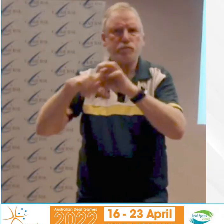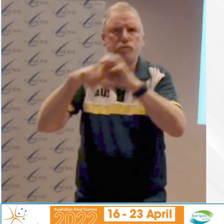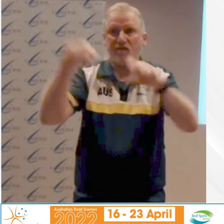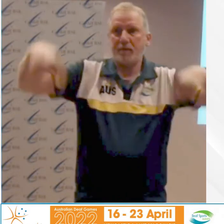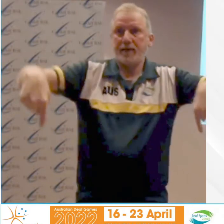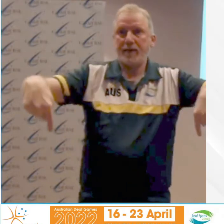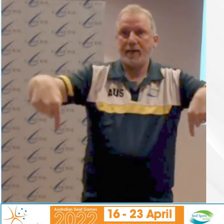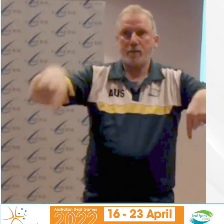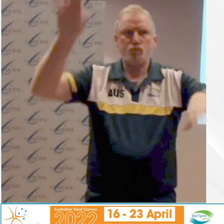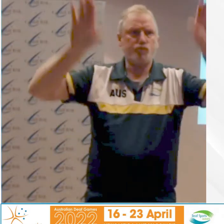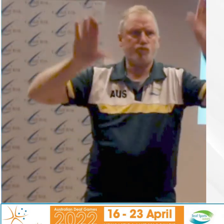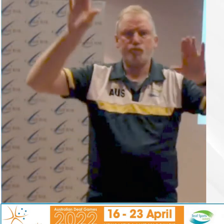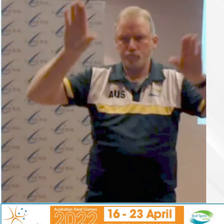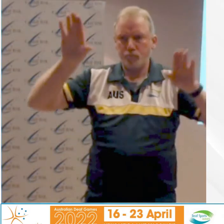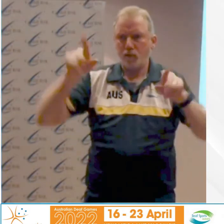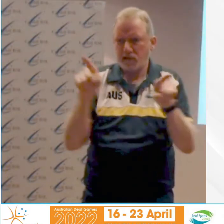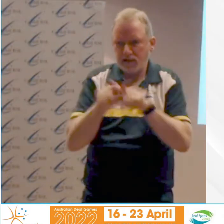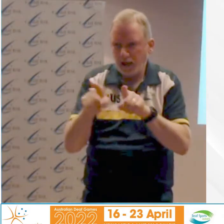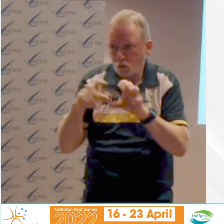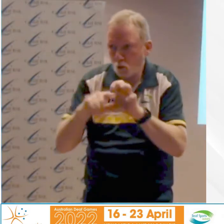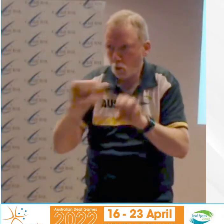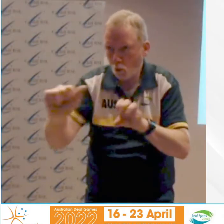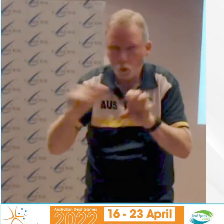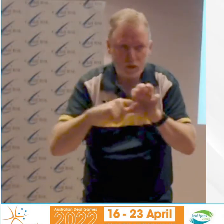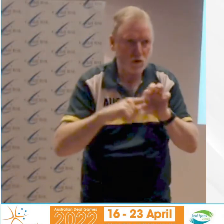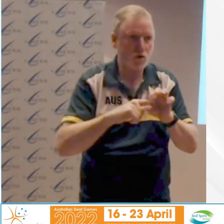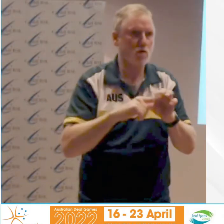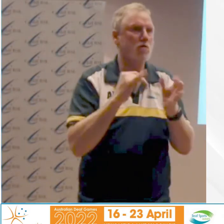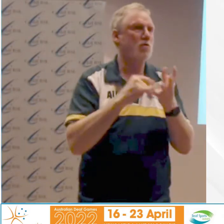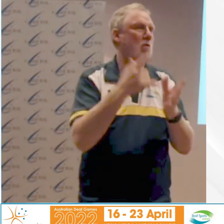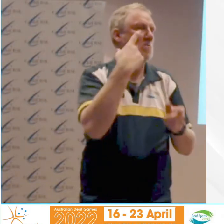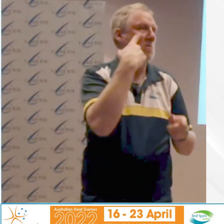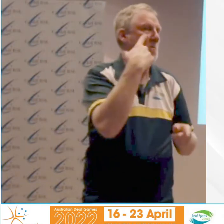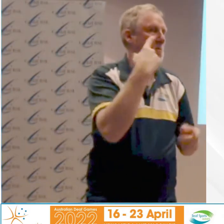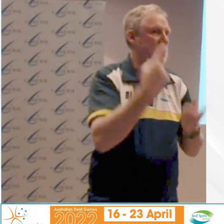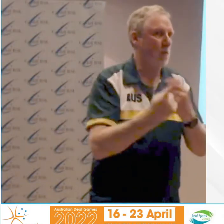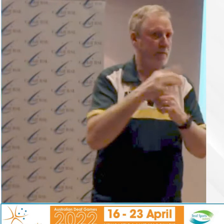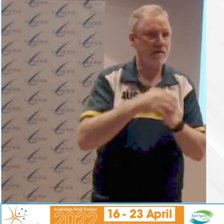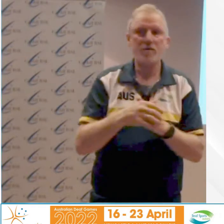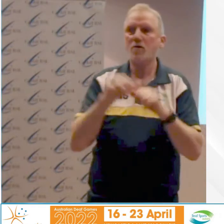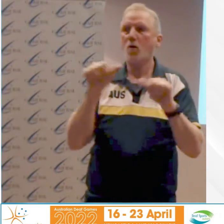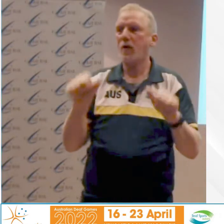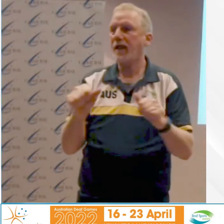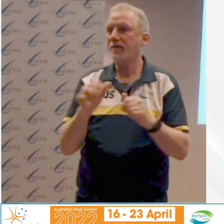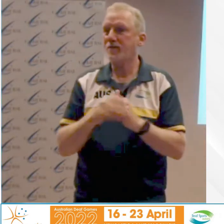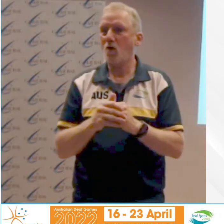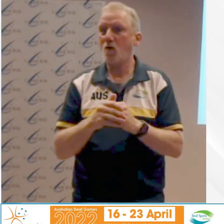to cover all the questions from here in the room and on the live stream tonight so um